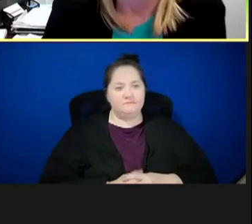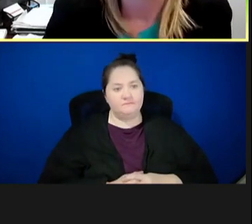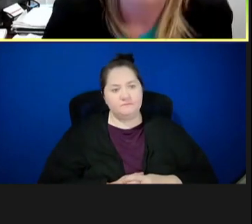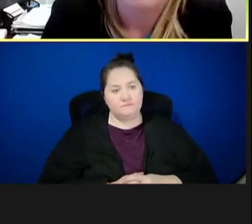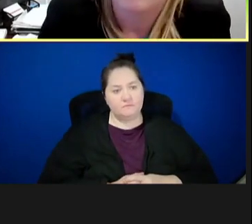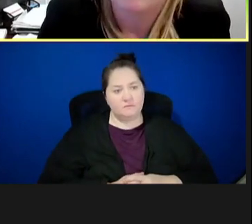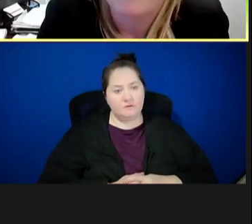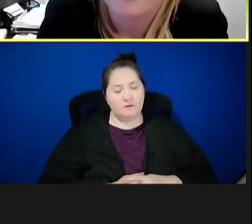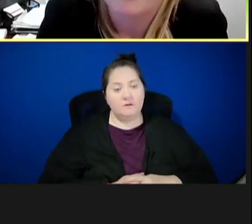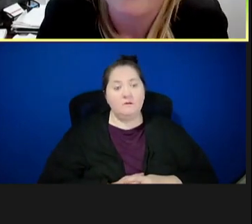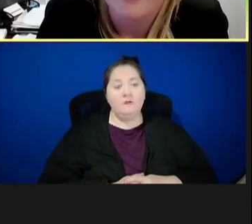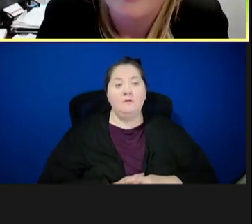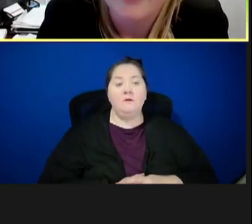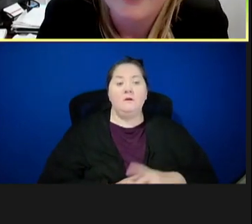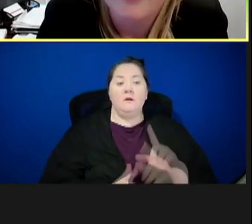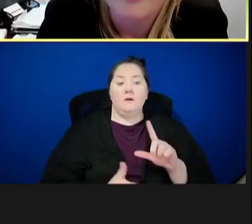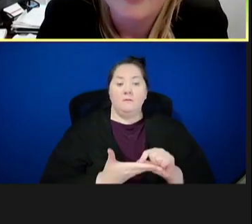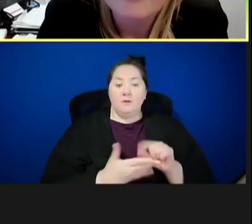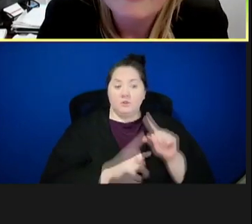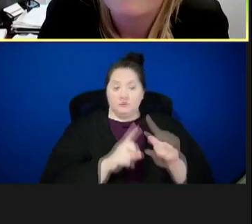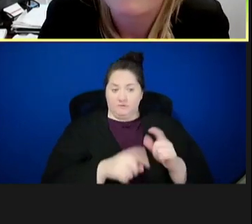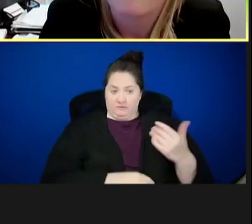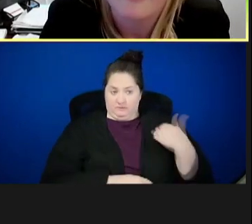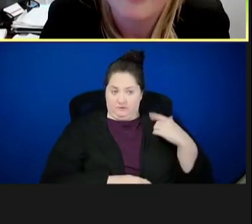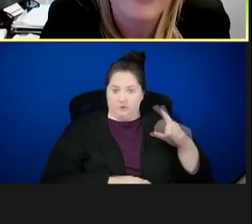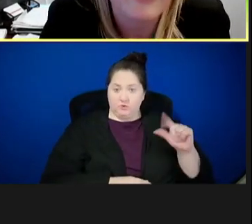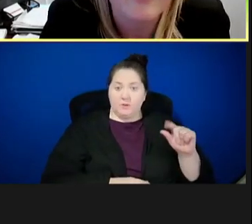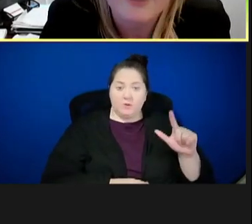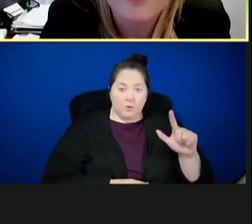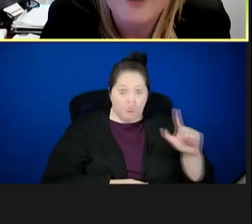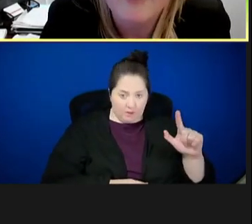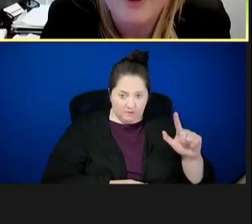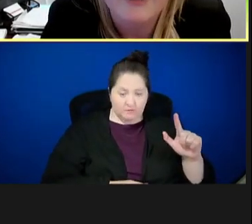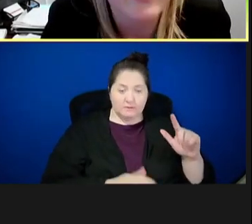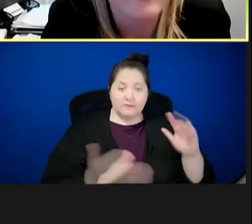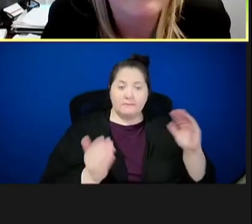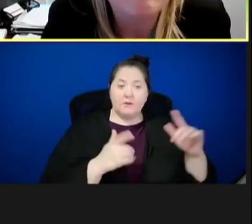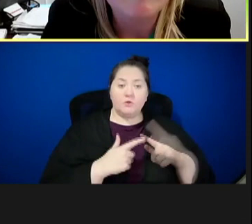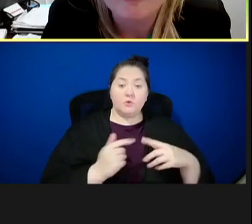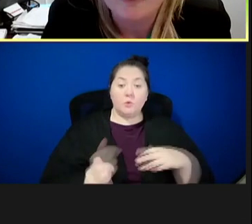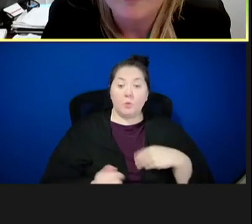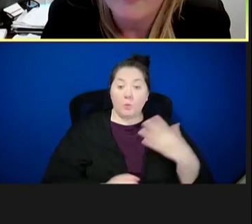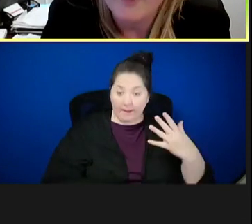This is data published from a survey in 2021 that found that compared to white pregnant women,